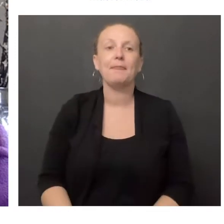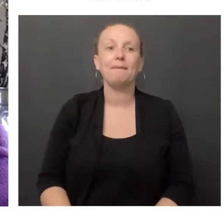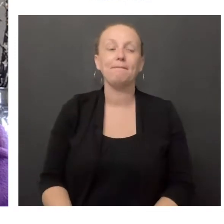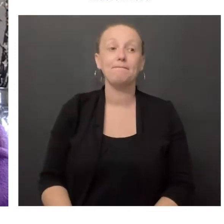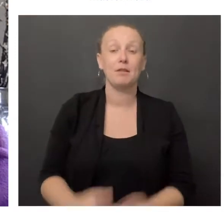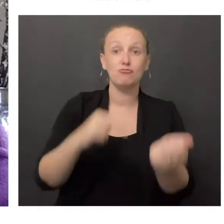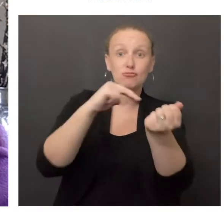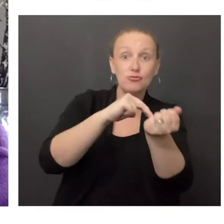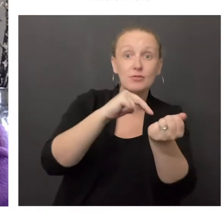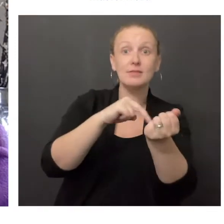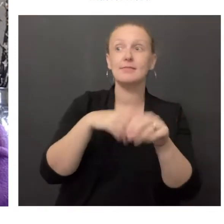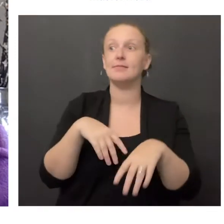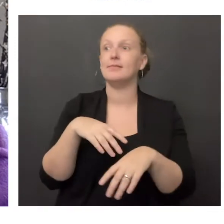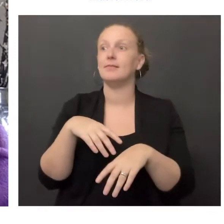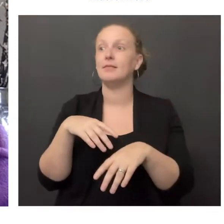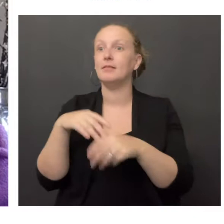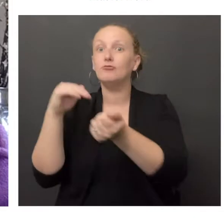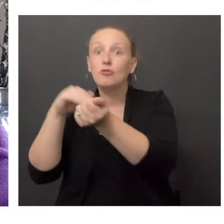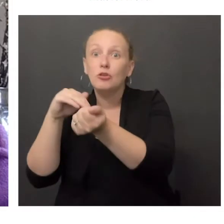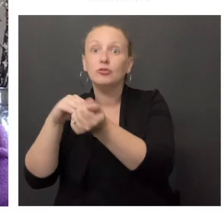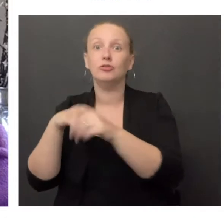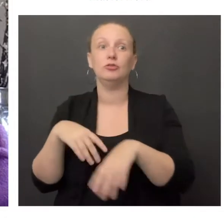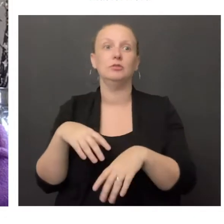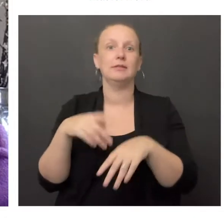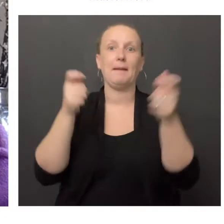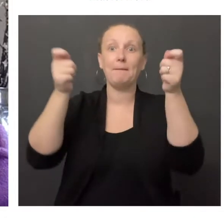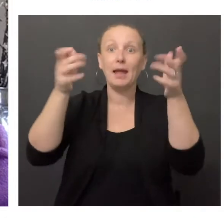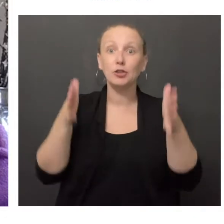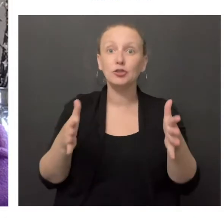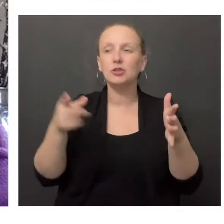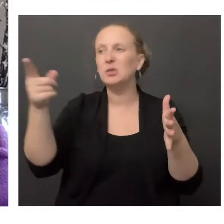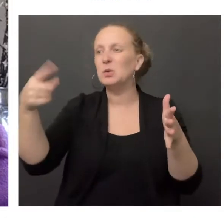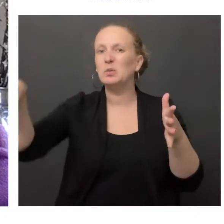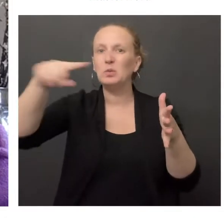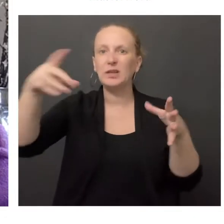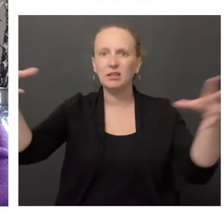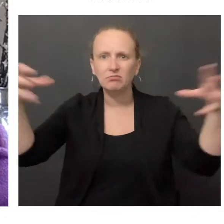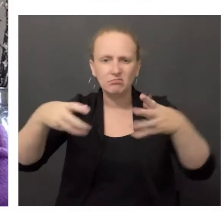kind of combine some stuff that was already out there.